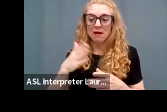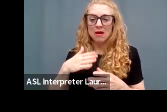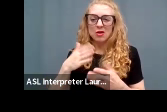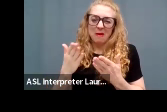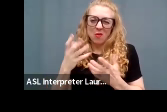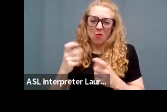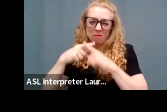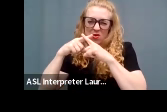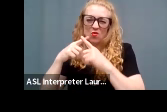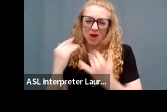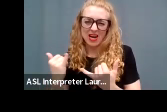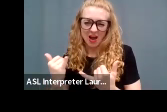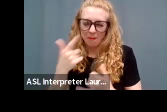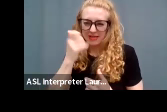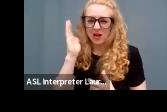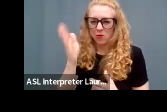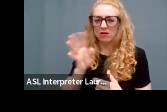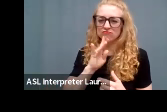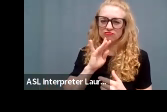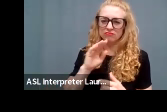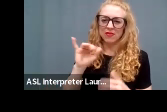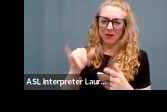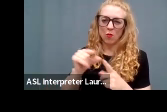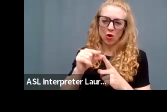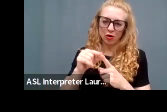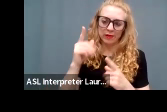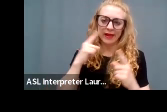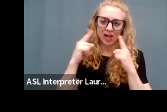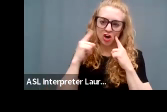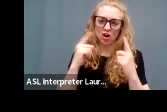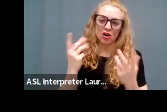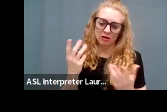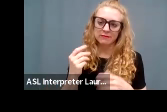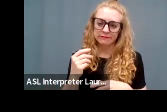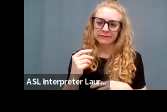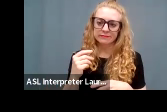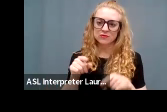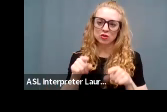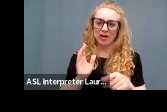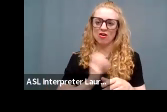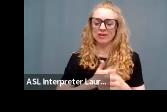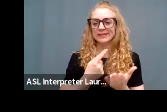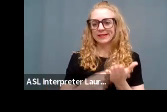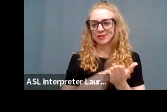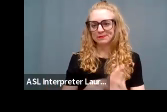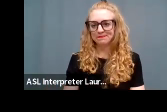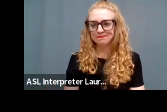yeah because you're gonna end up hearing a lot of a lot of other the course of the discussion so why